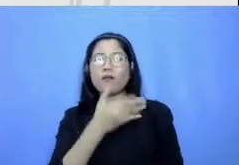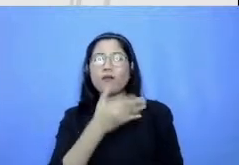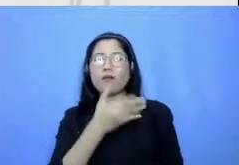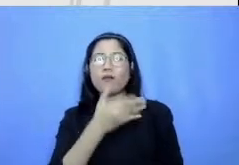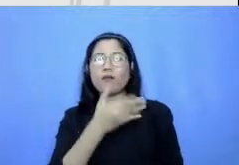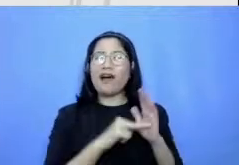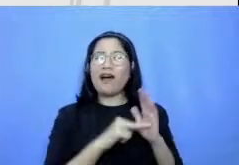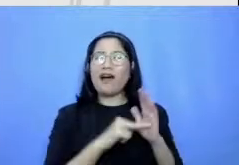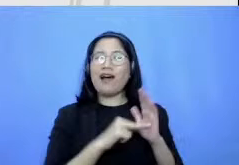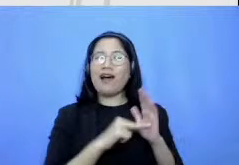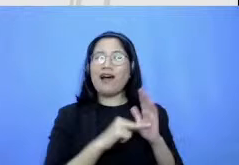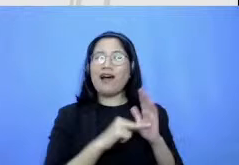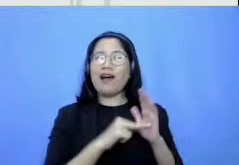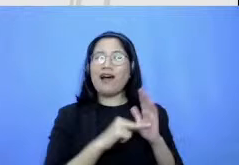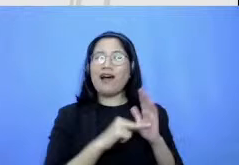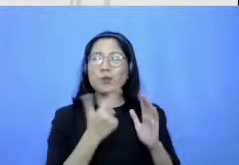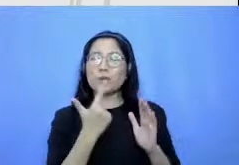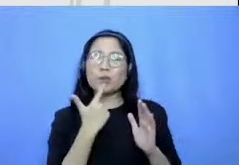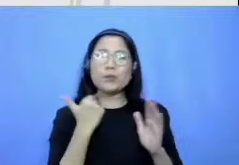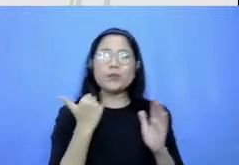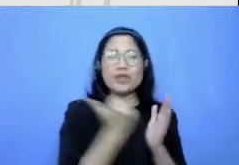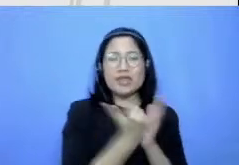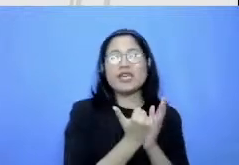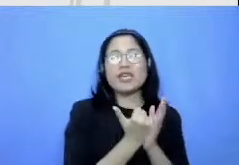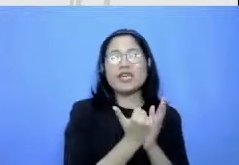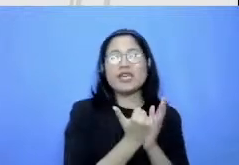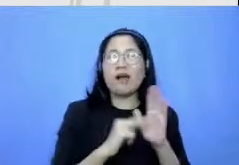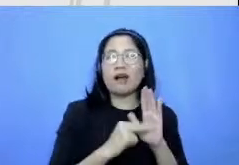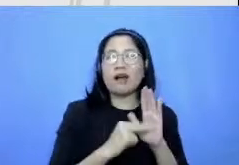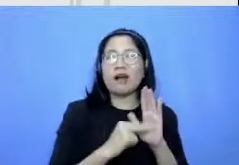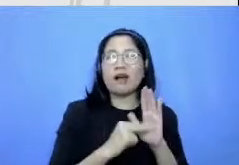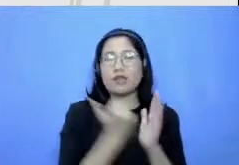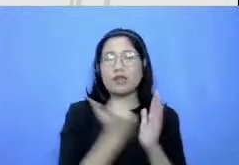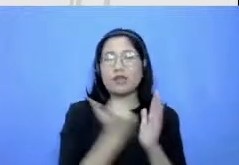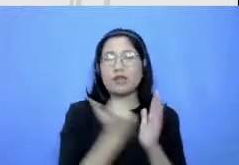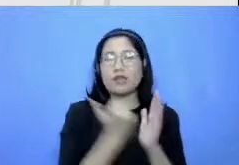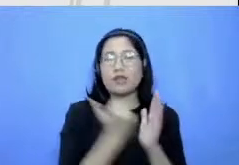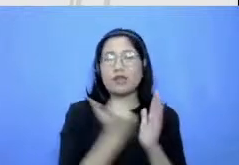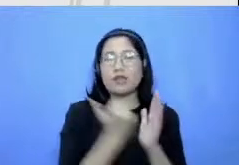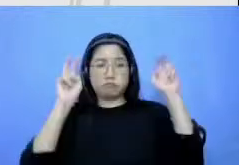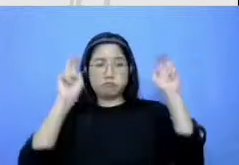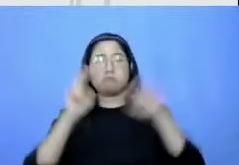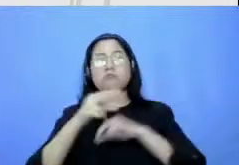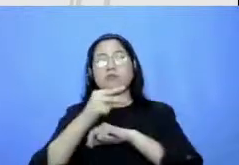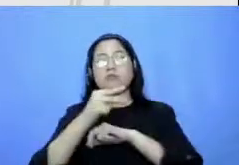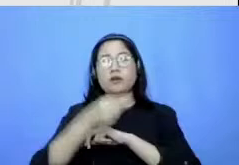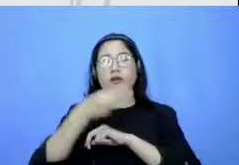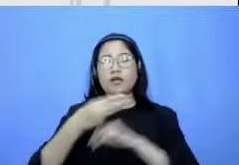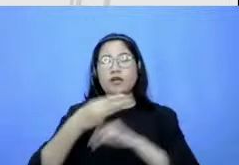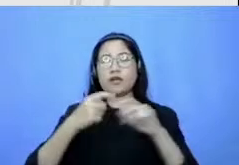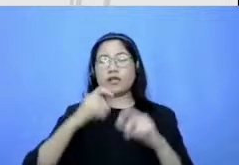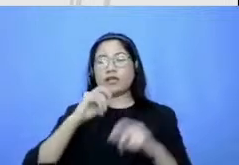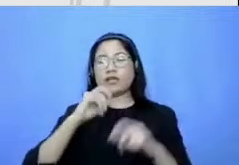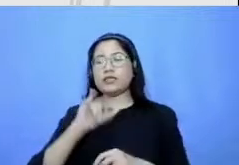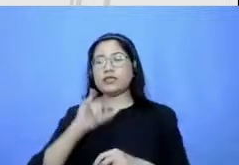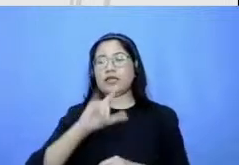important role. very important ng resilience here defined as the ability that studied